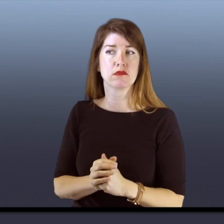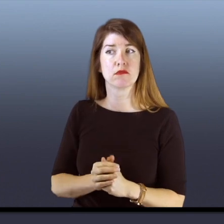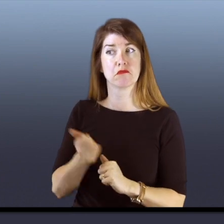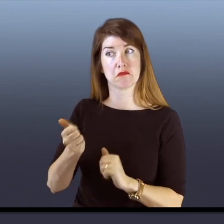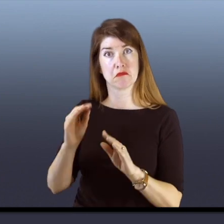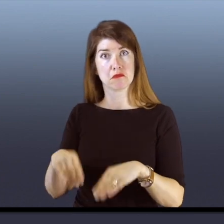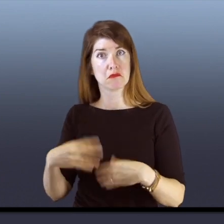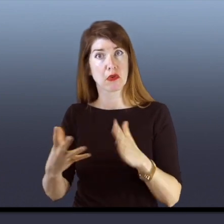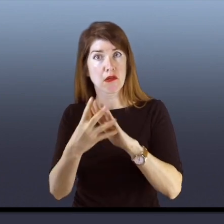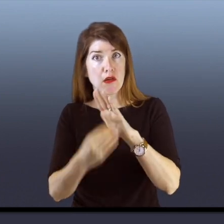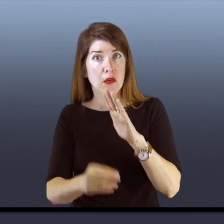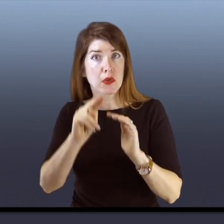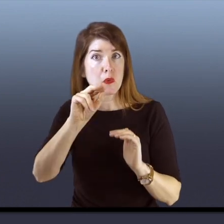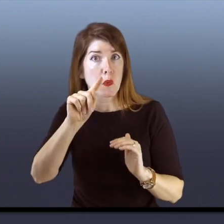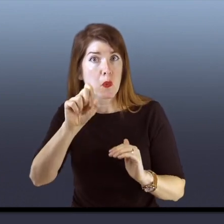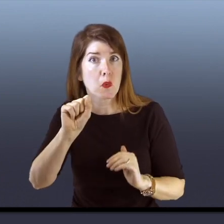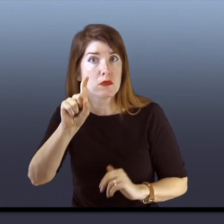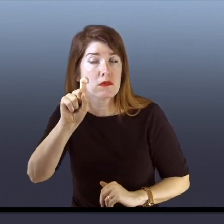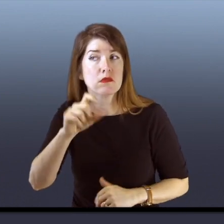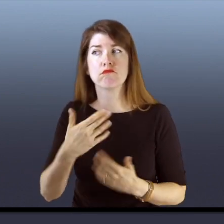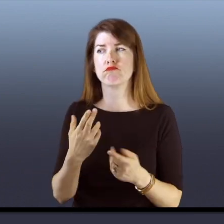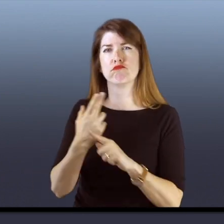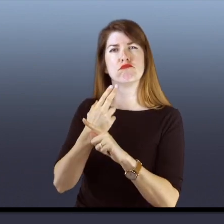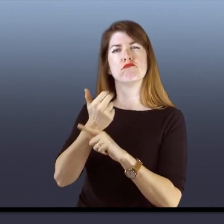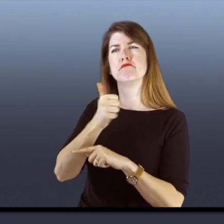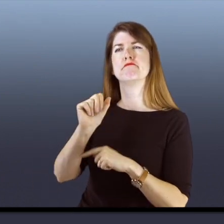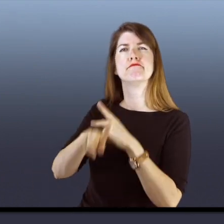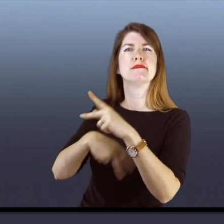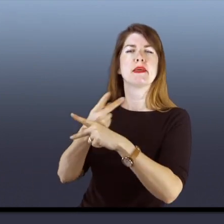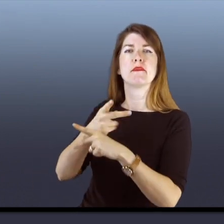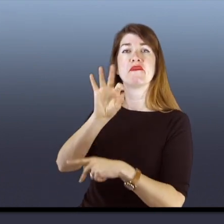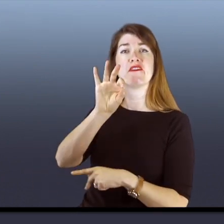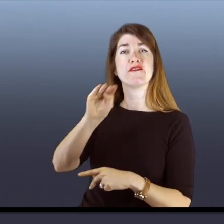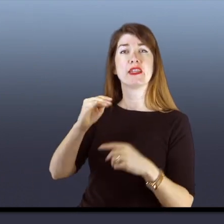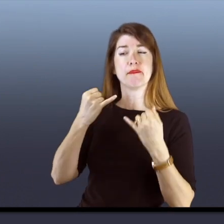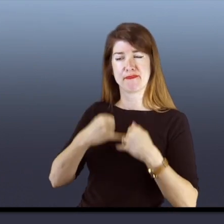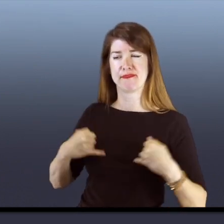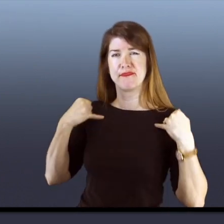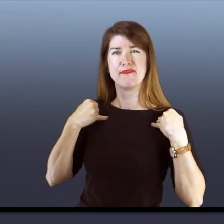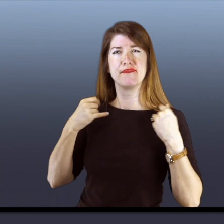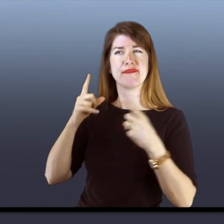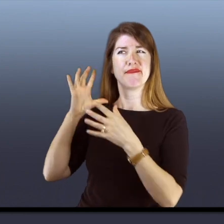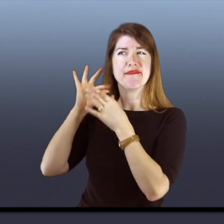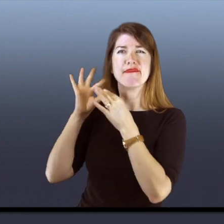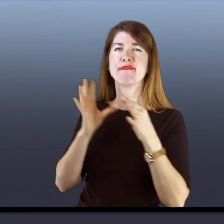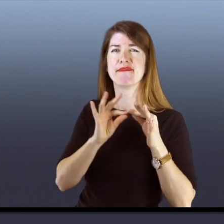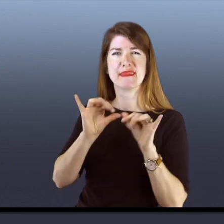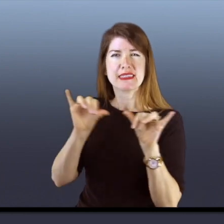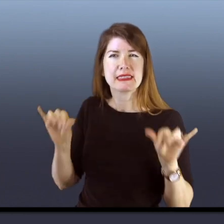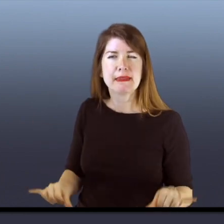Do they use any kind of FM system, which is a device to help amplify the sound,